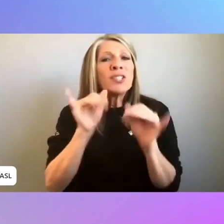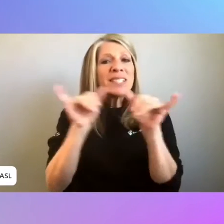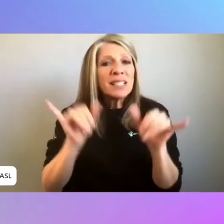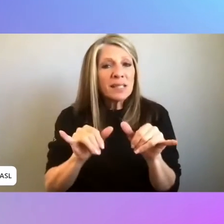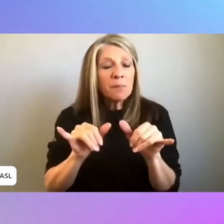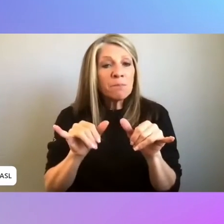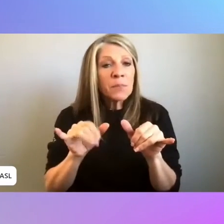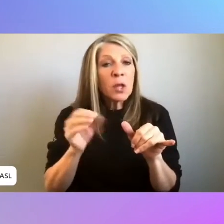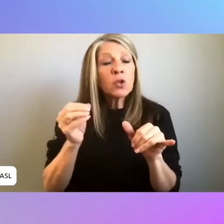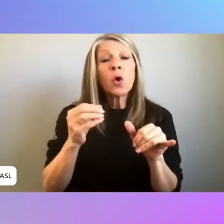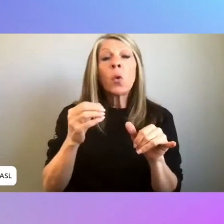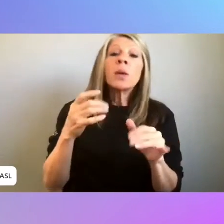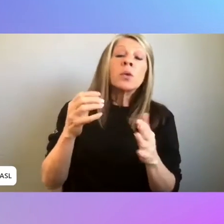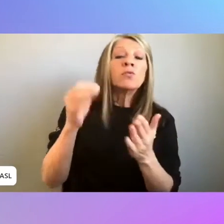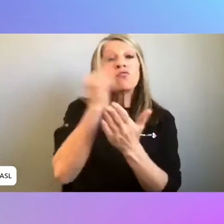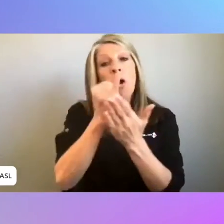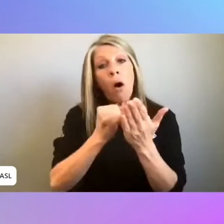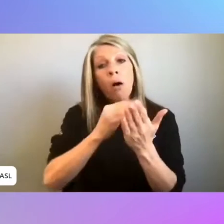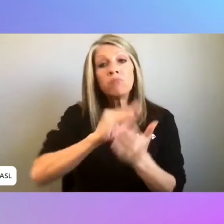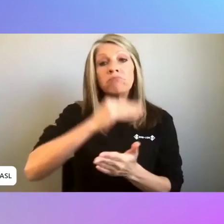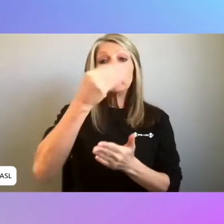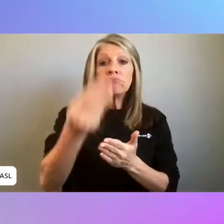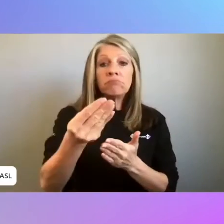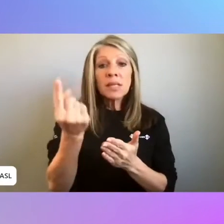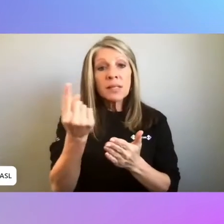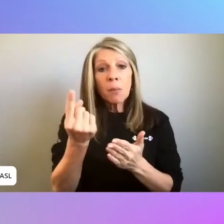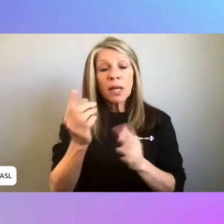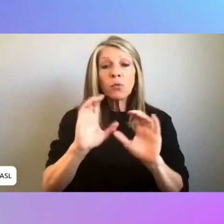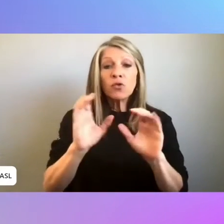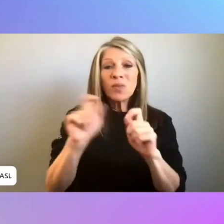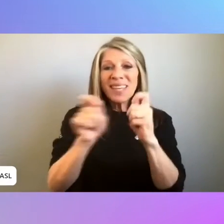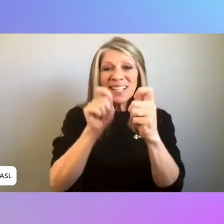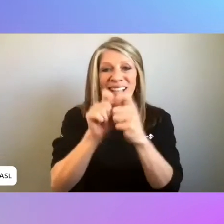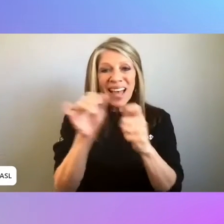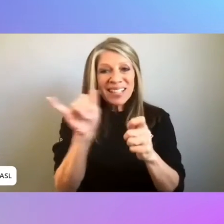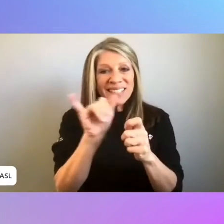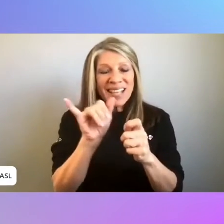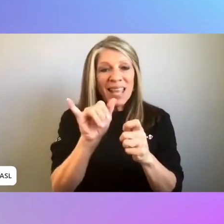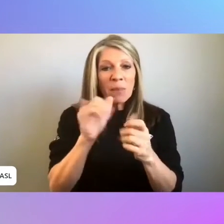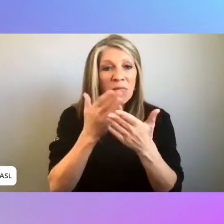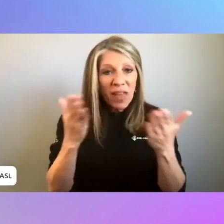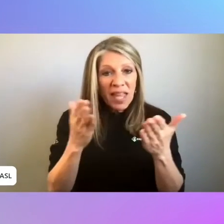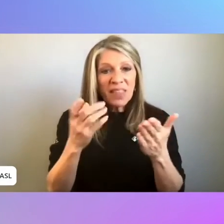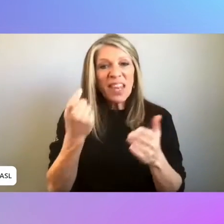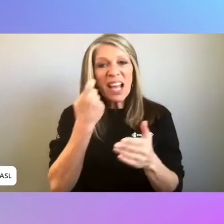an idea of what we wanted to draw. So we started figuring out what a good system would be, and so we would just draw